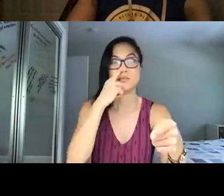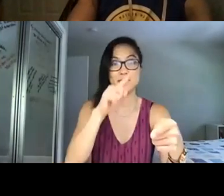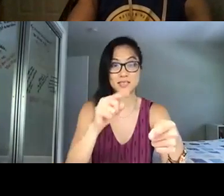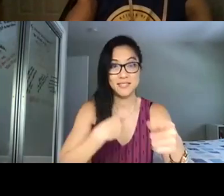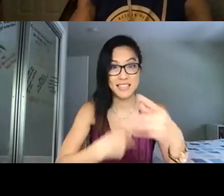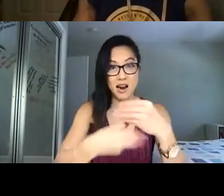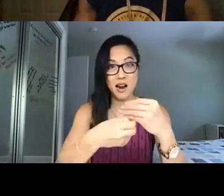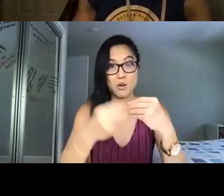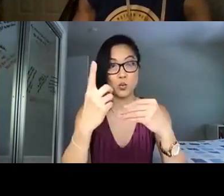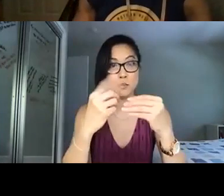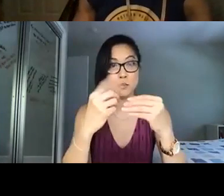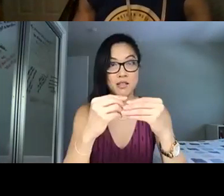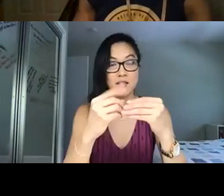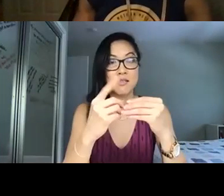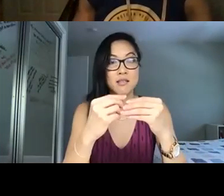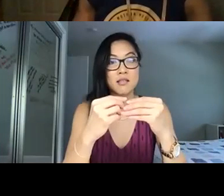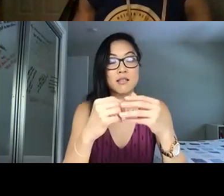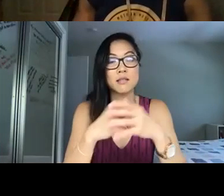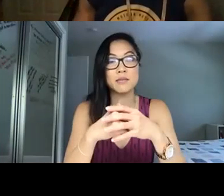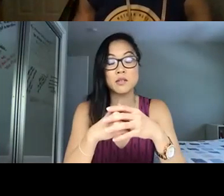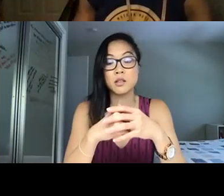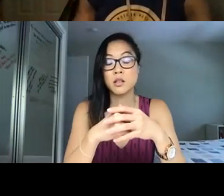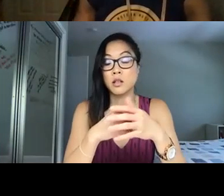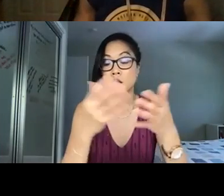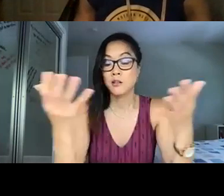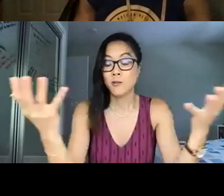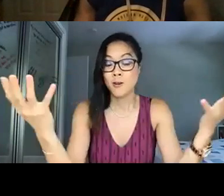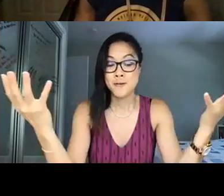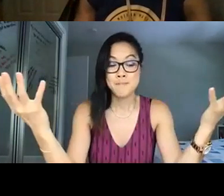Yeah, do it. Also within this crazy chaos of information and